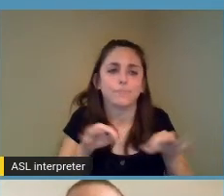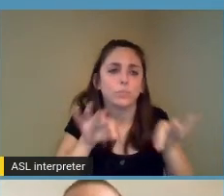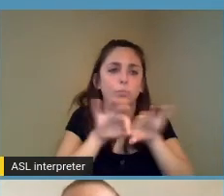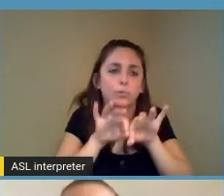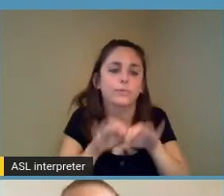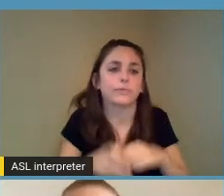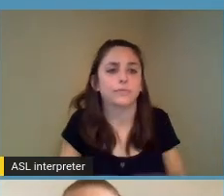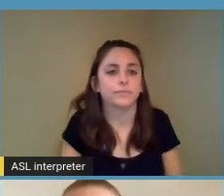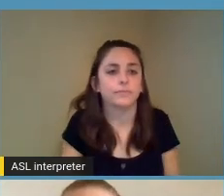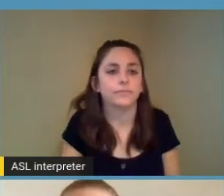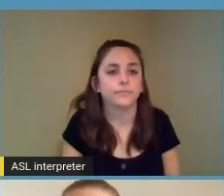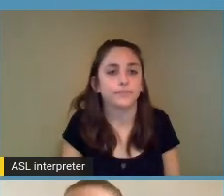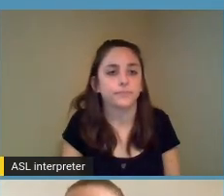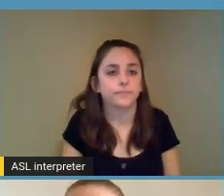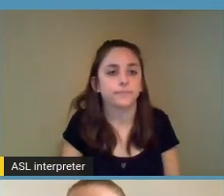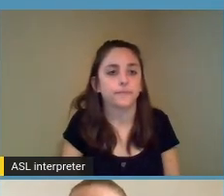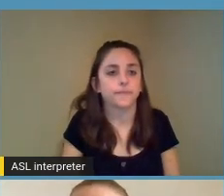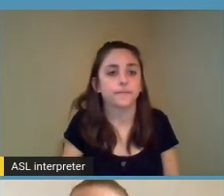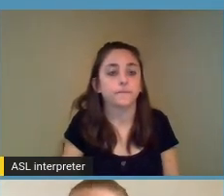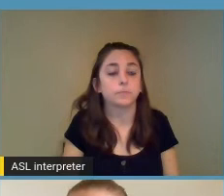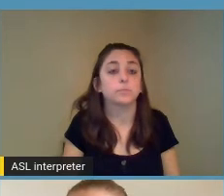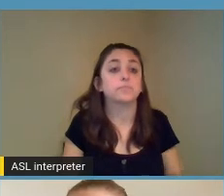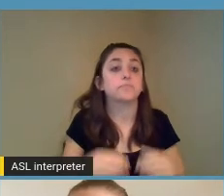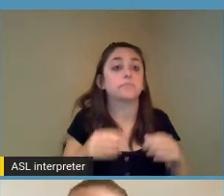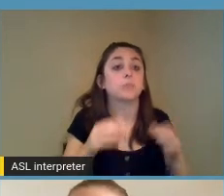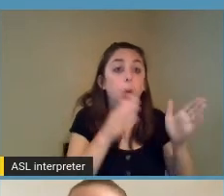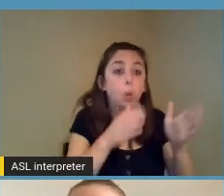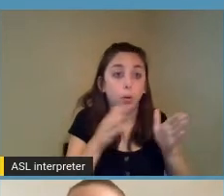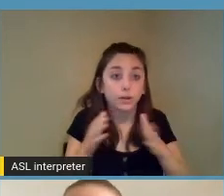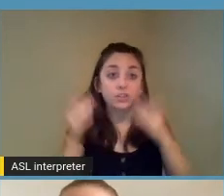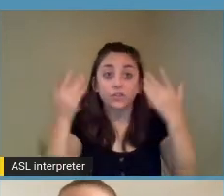Then once you have that, you're going to open up your transcript side-by-side with your